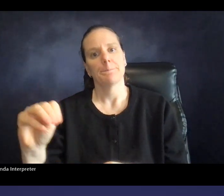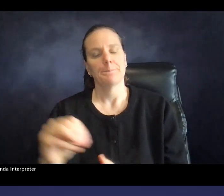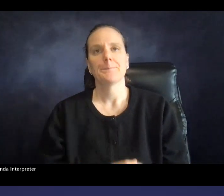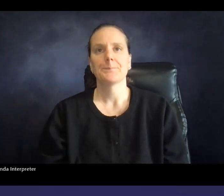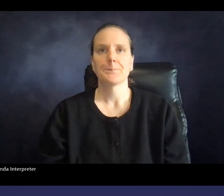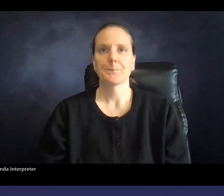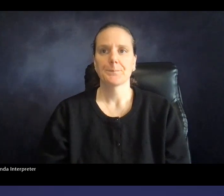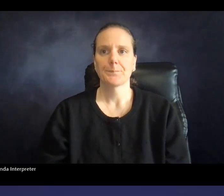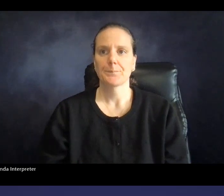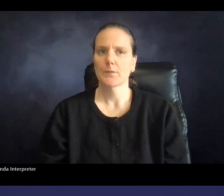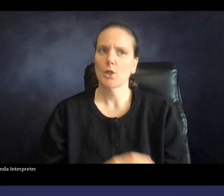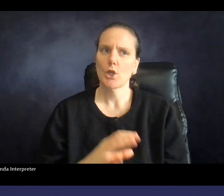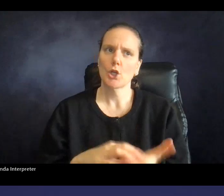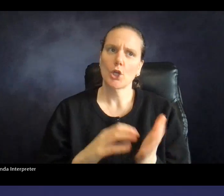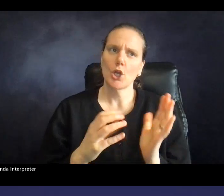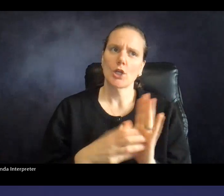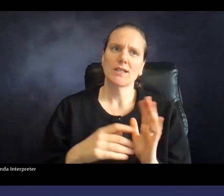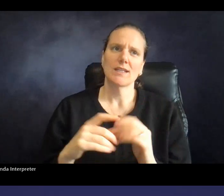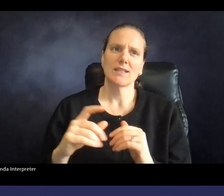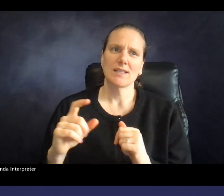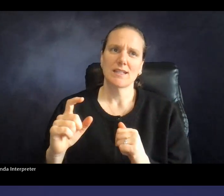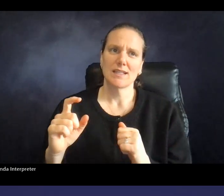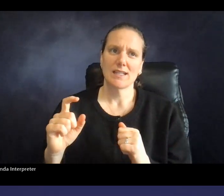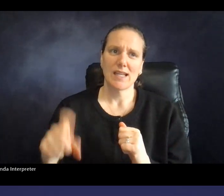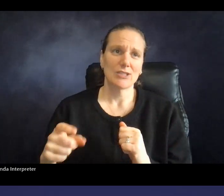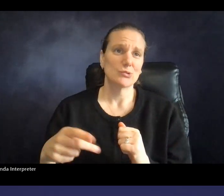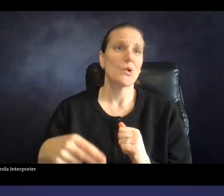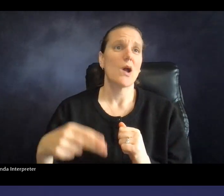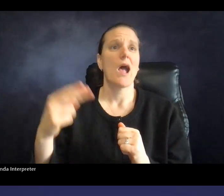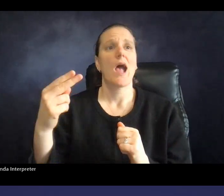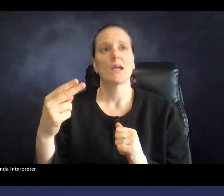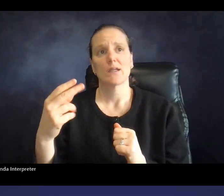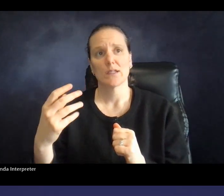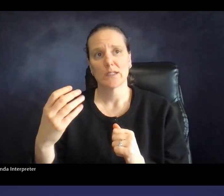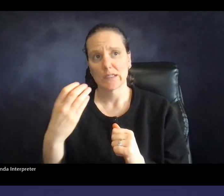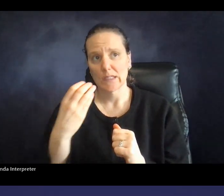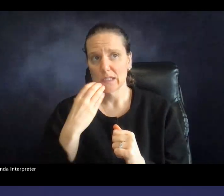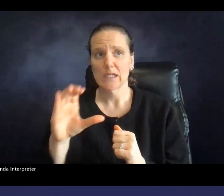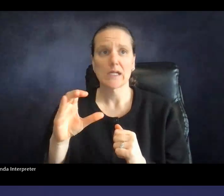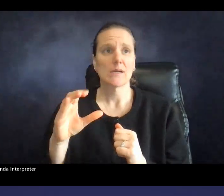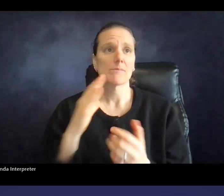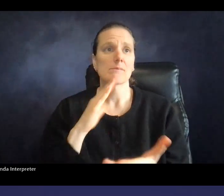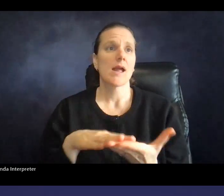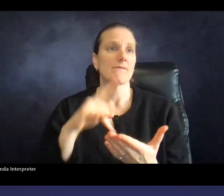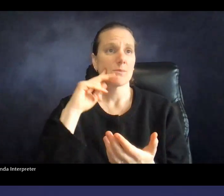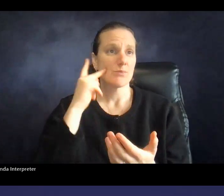Does cooking meat too high of or heat bad for protein intake?